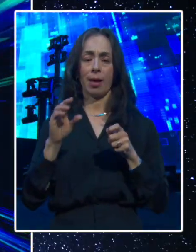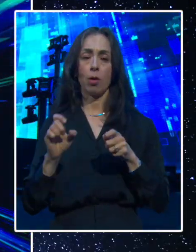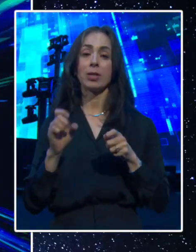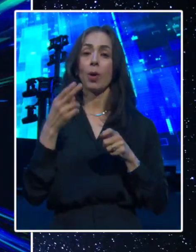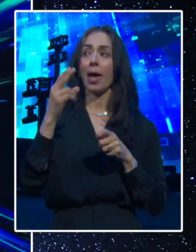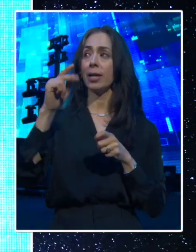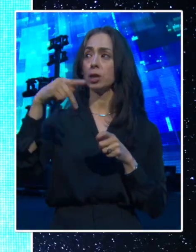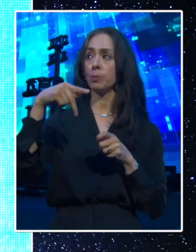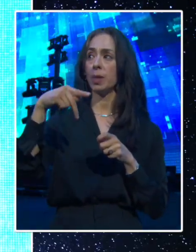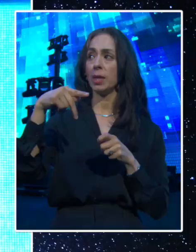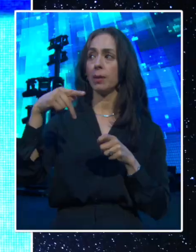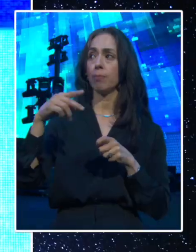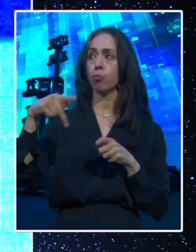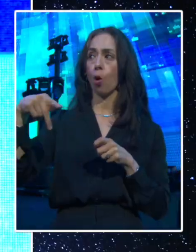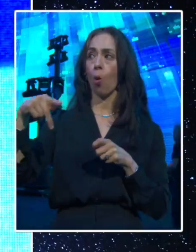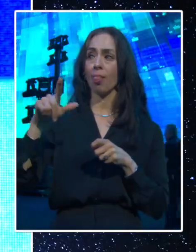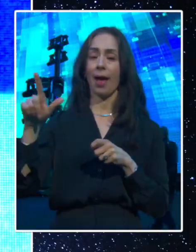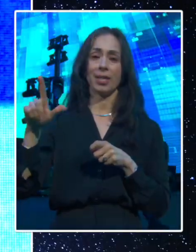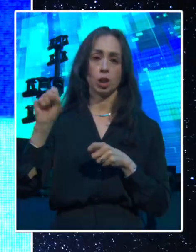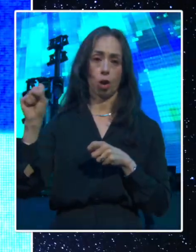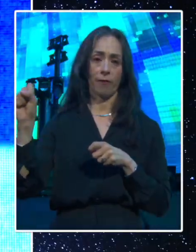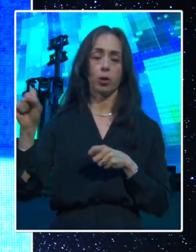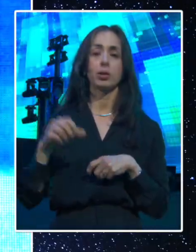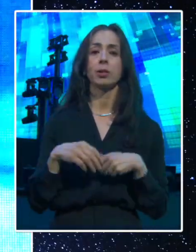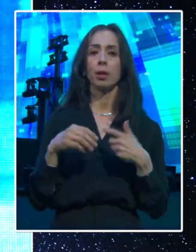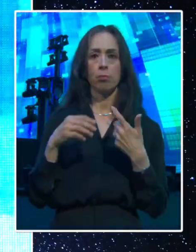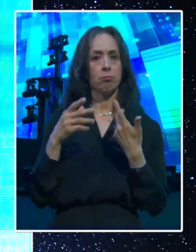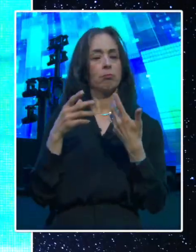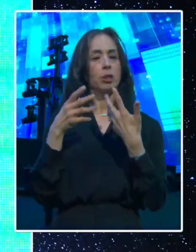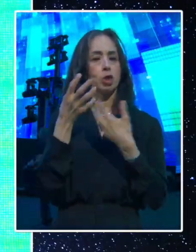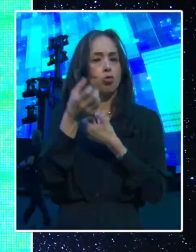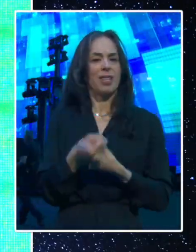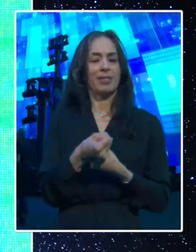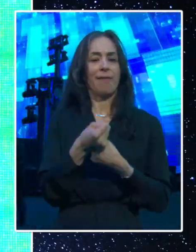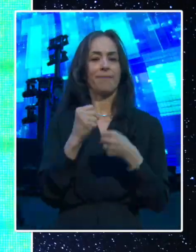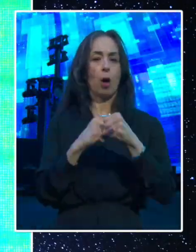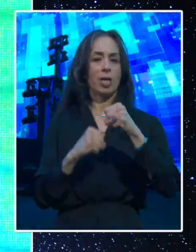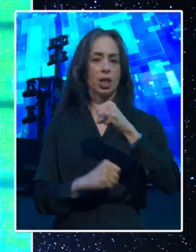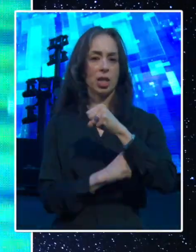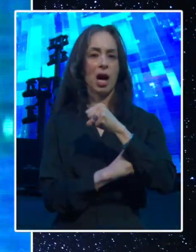That is why our HPE ProLiant servers remain the trusted foundation